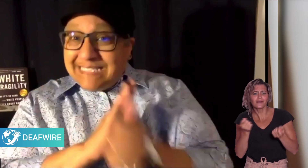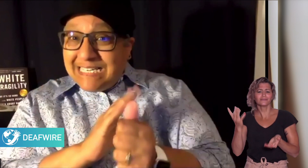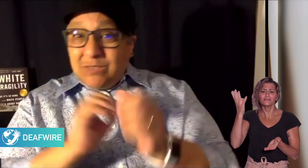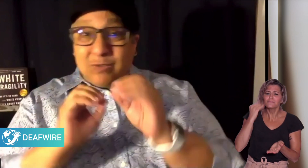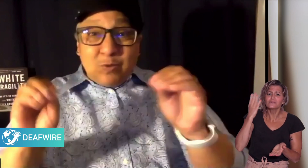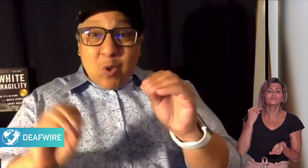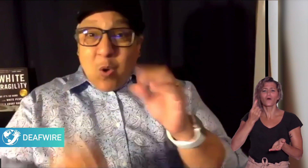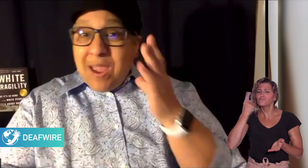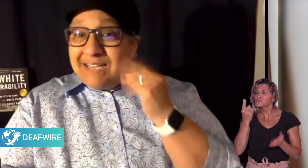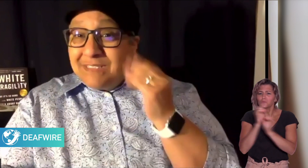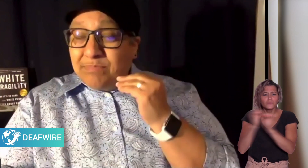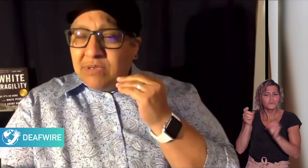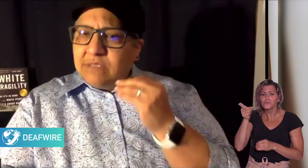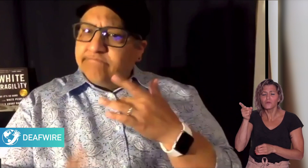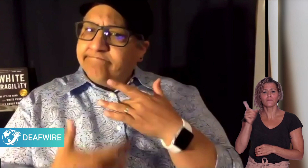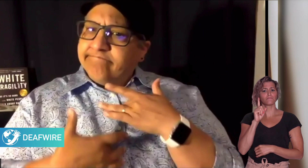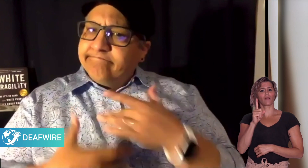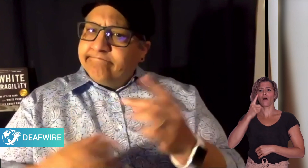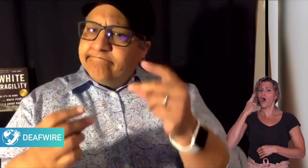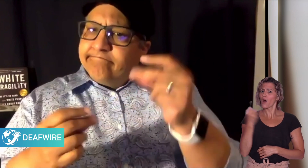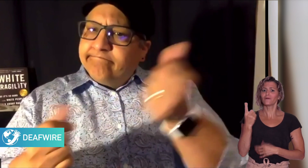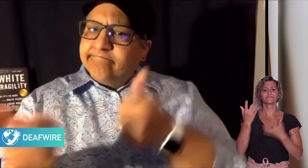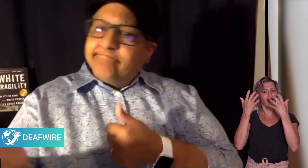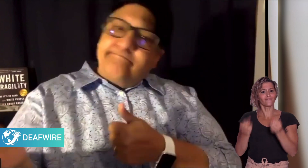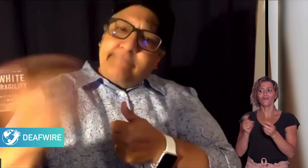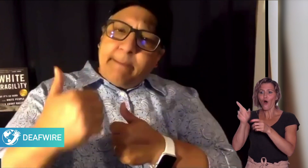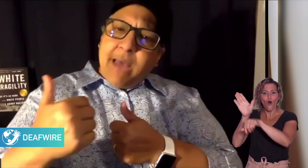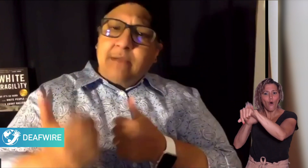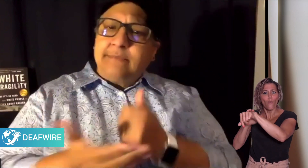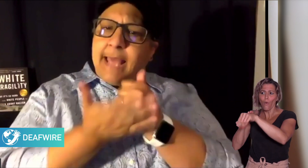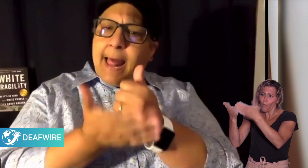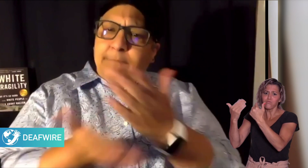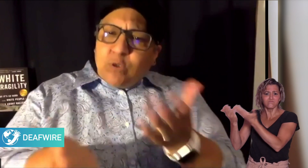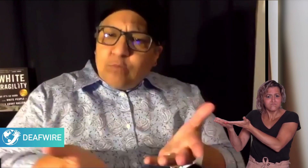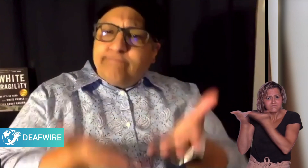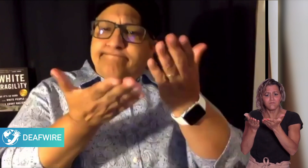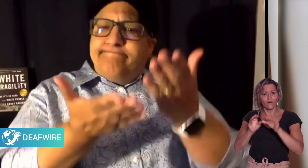no experience, usually they’re readily invited and